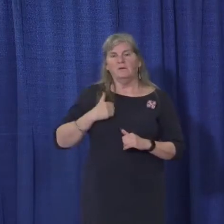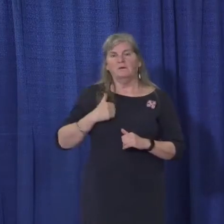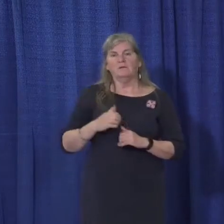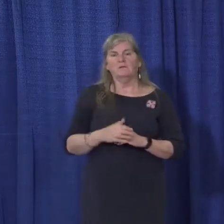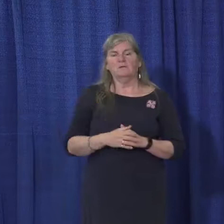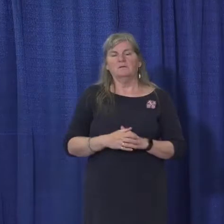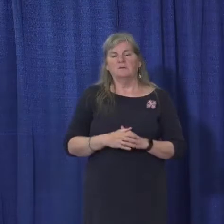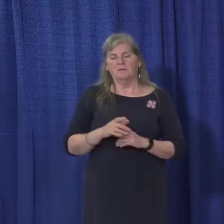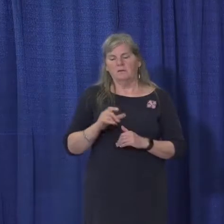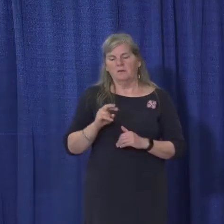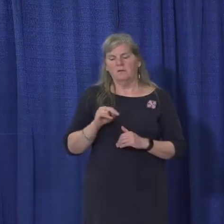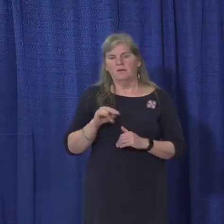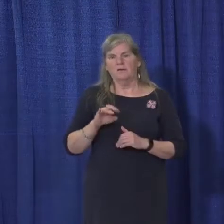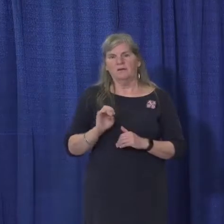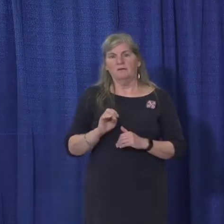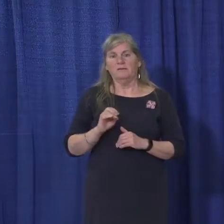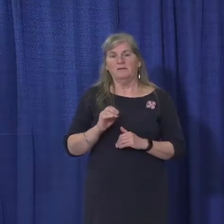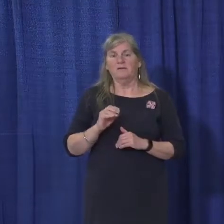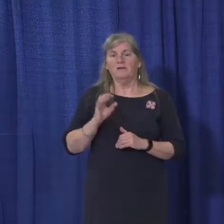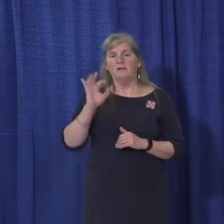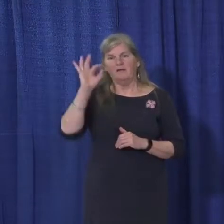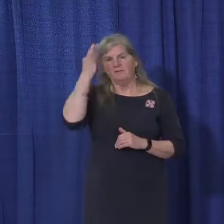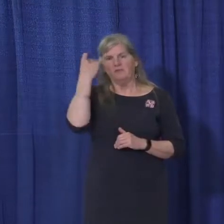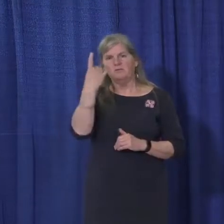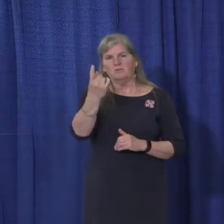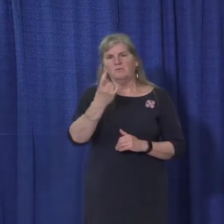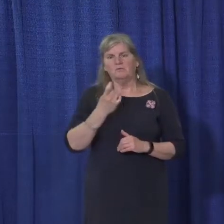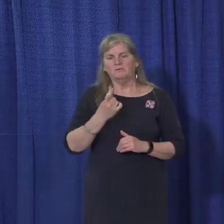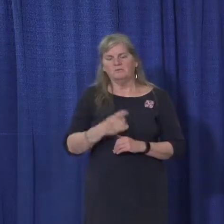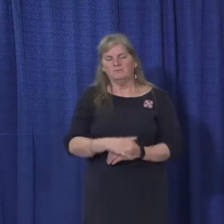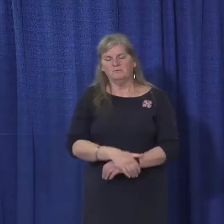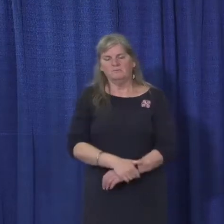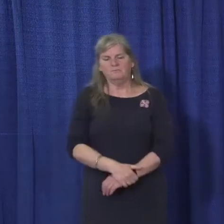Canada.